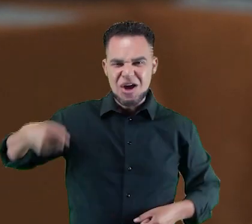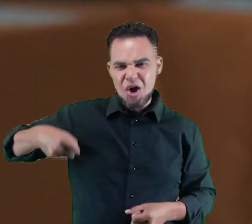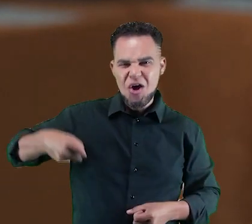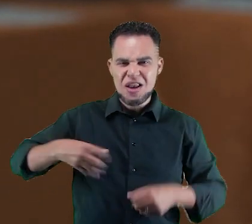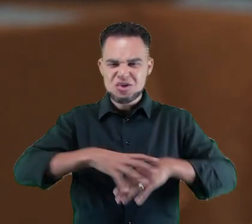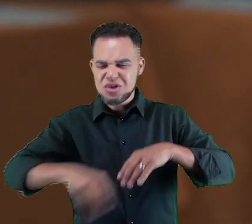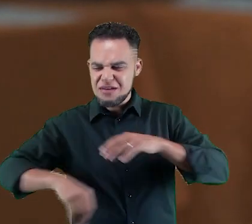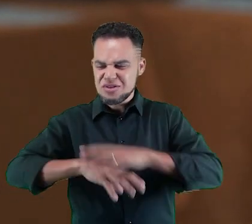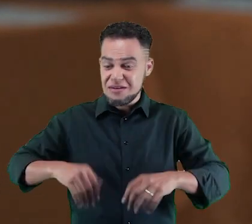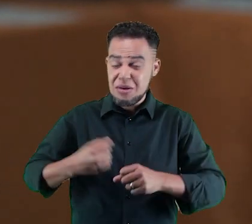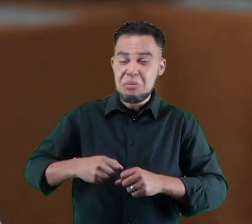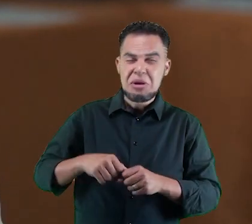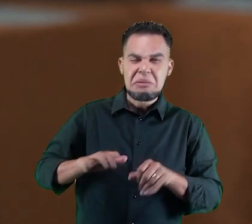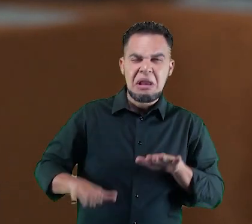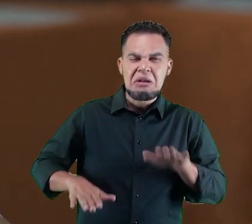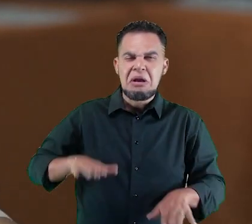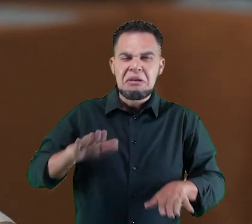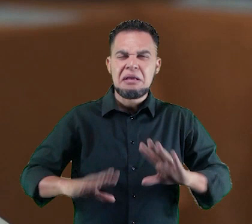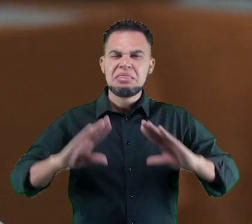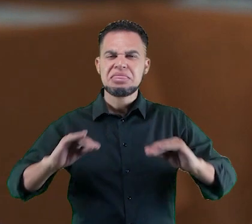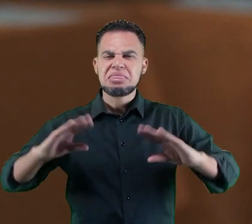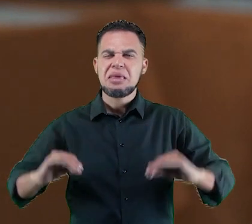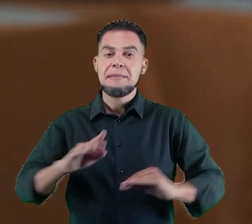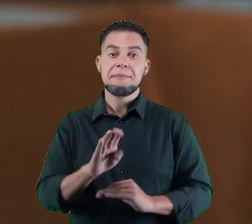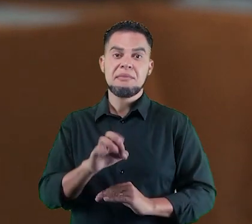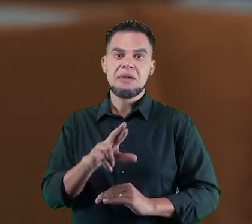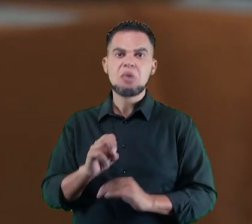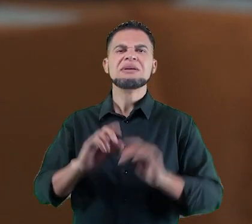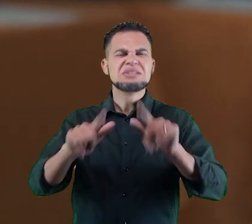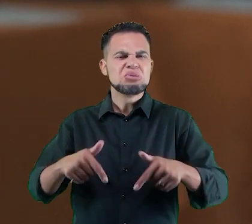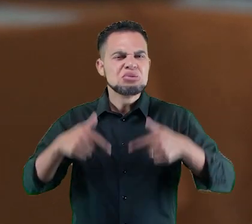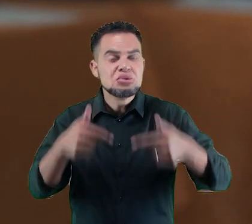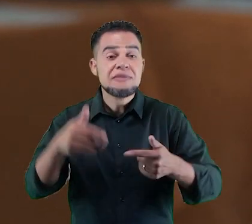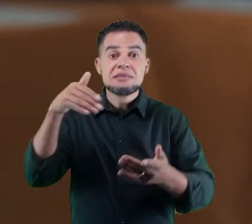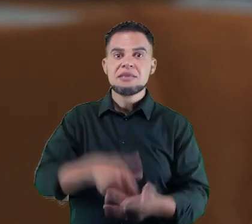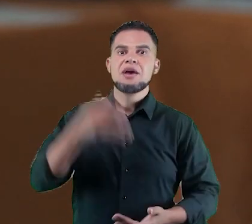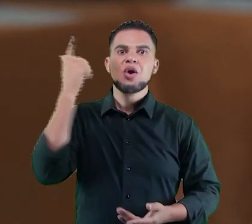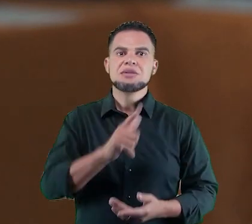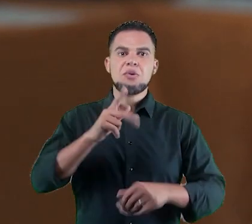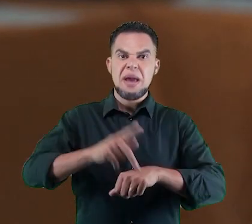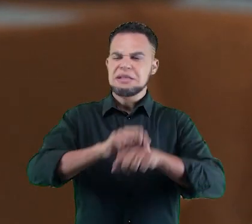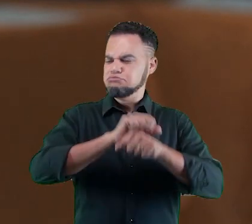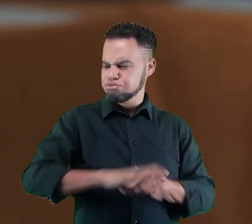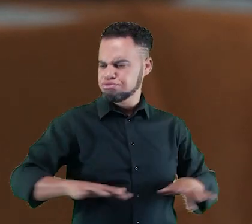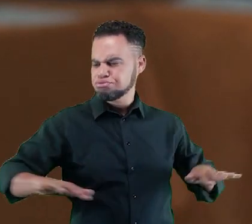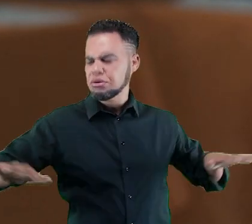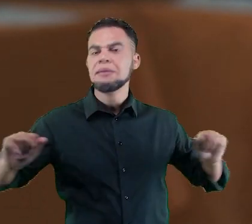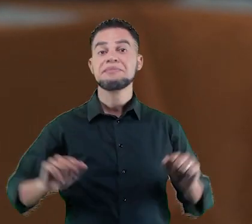the fair bags, and our feet, were heavy with clay, Right? And we had to fight until we had gotten the gravel.